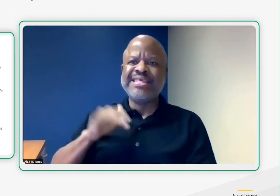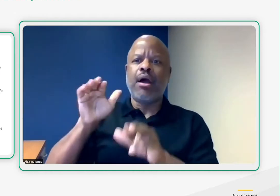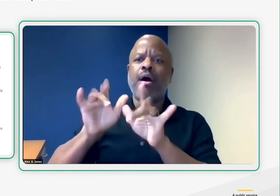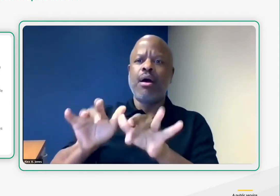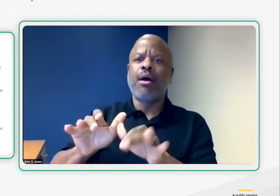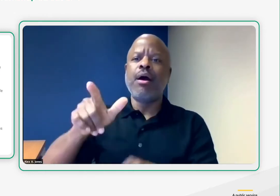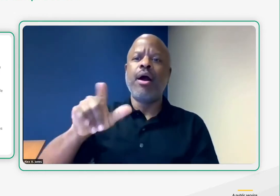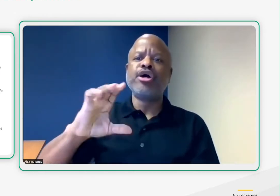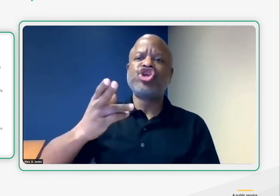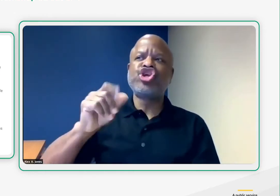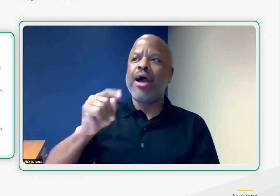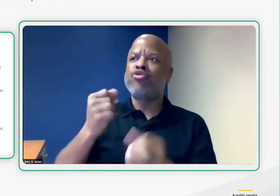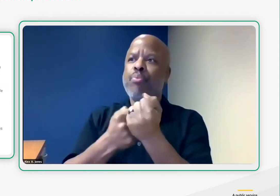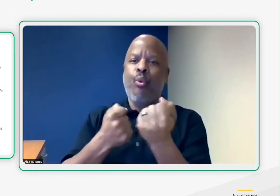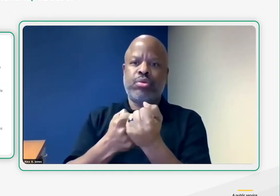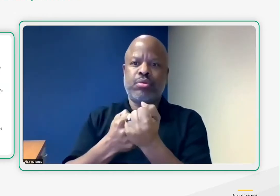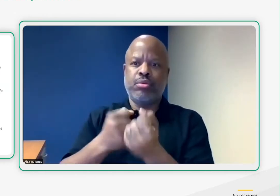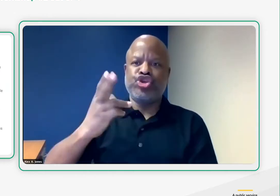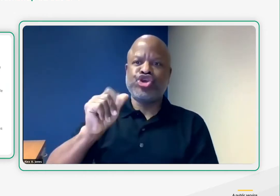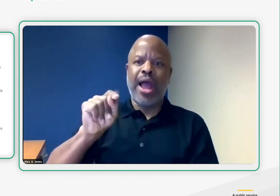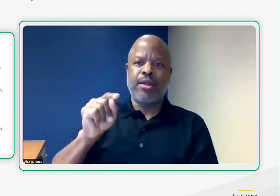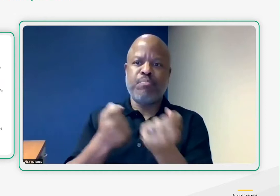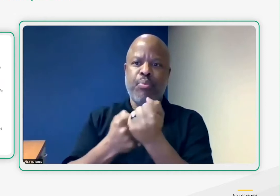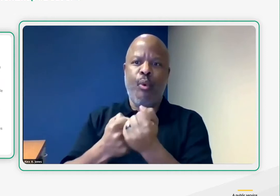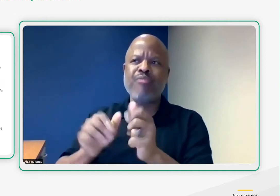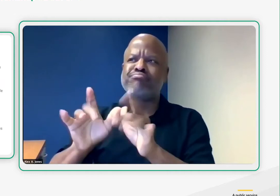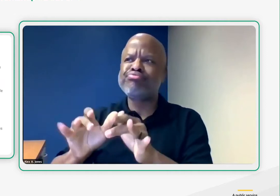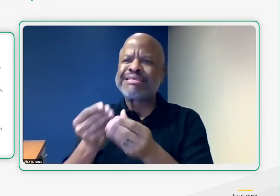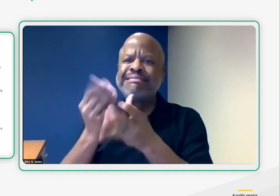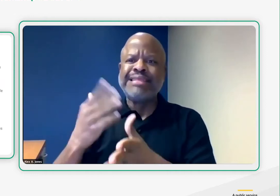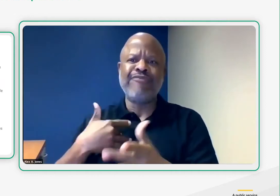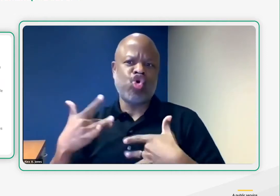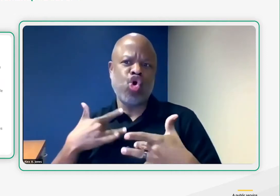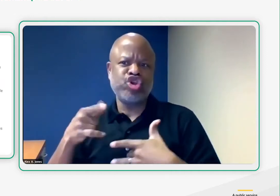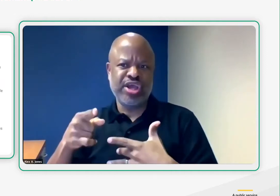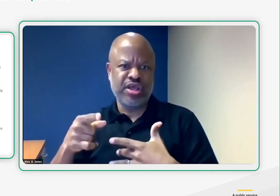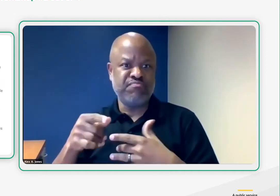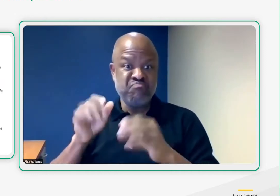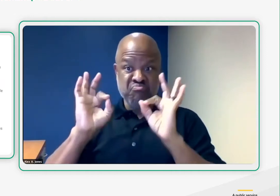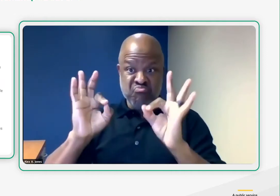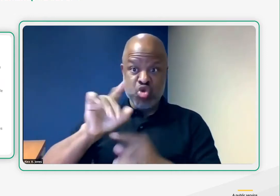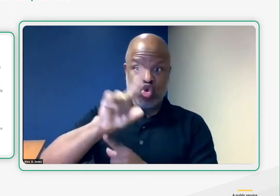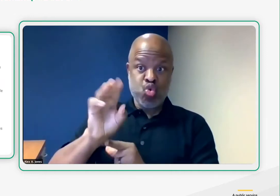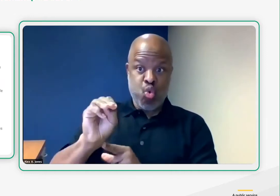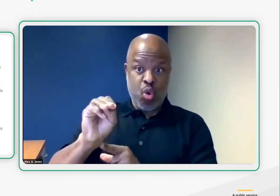please do go ahead and request support through the chat button. You can share your concerns there, and we are here to help you.